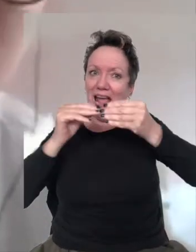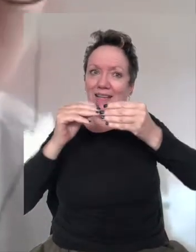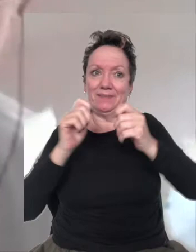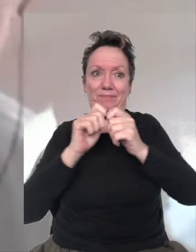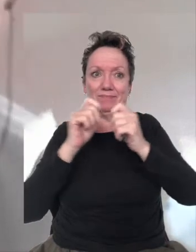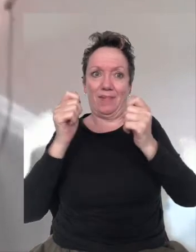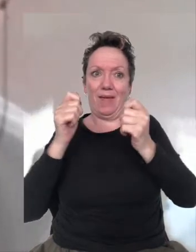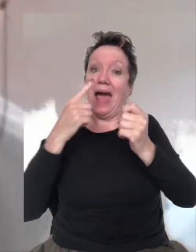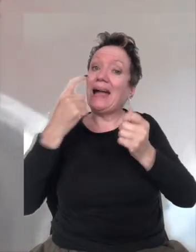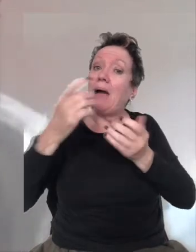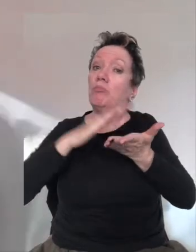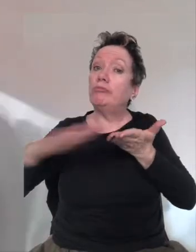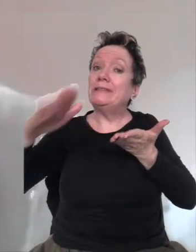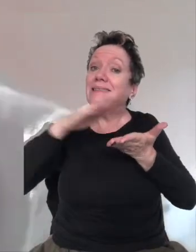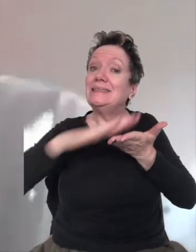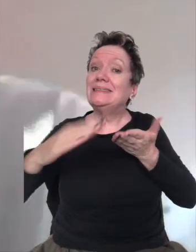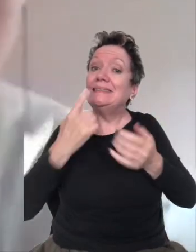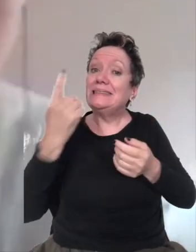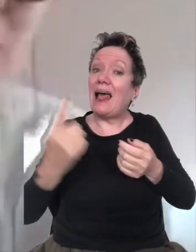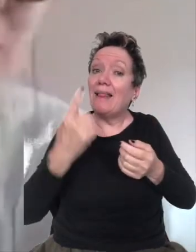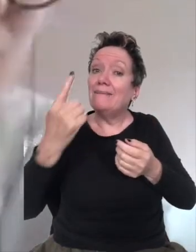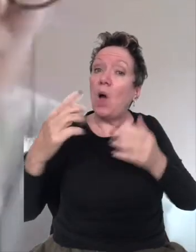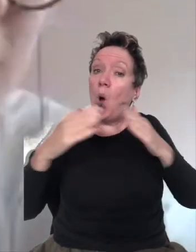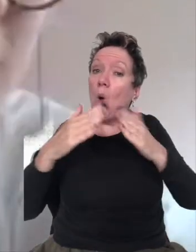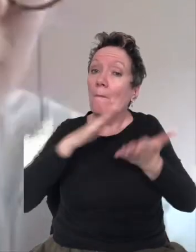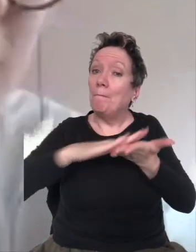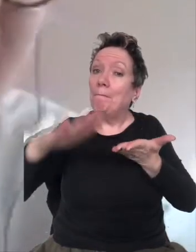at home, a PDF, uh, health pack.